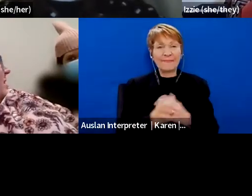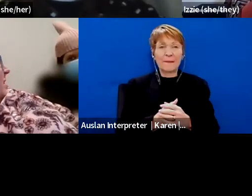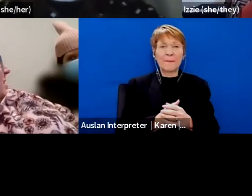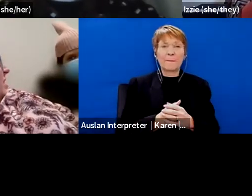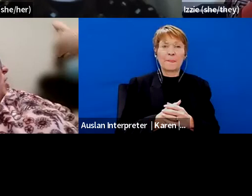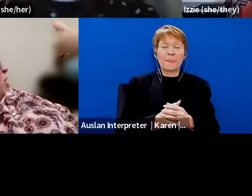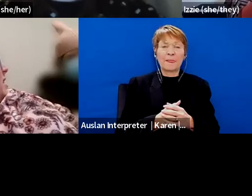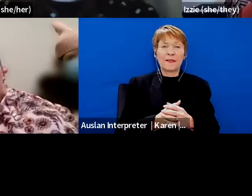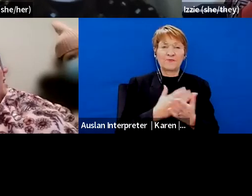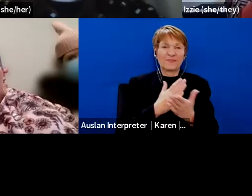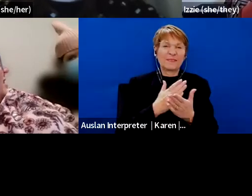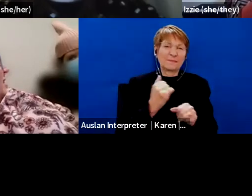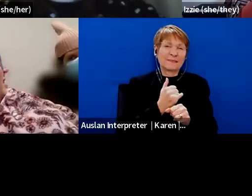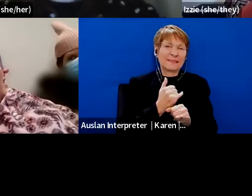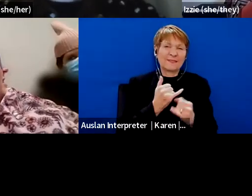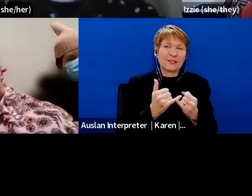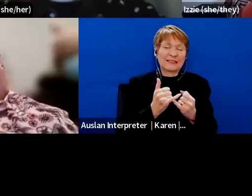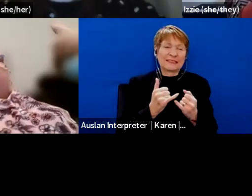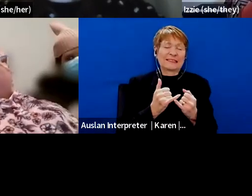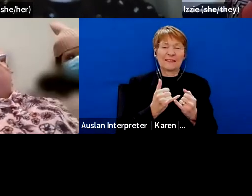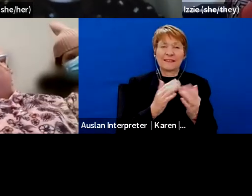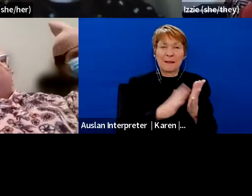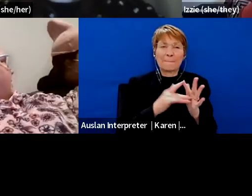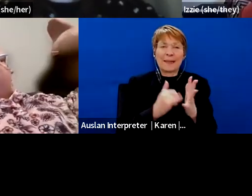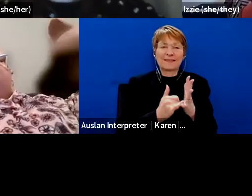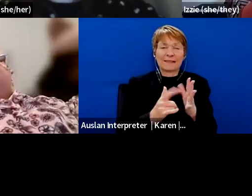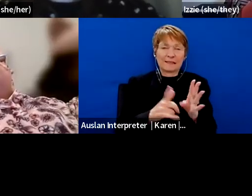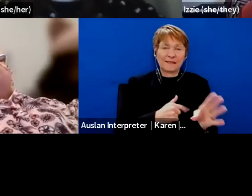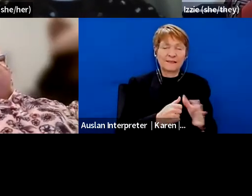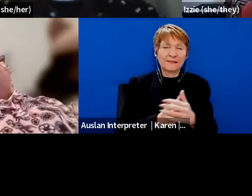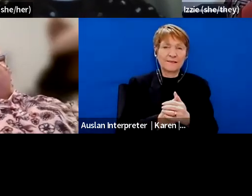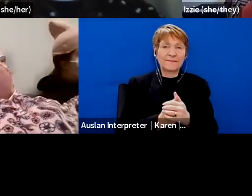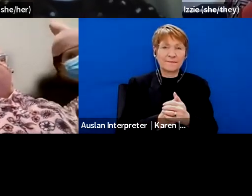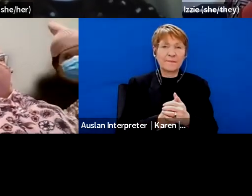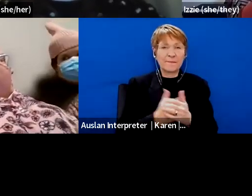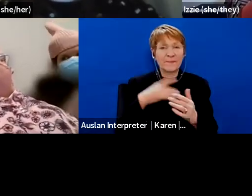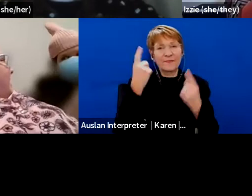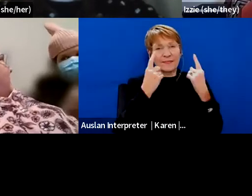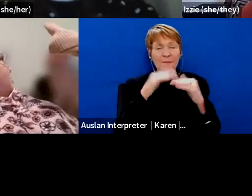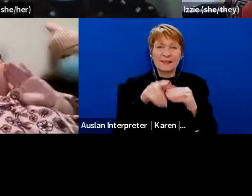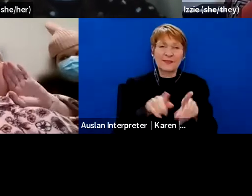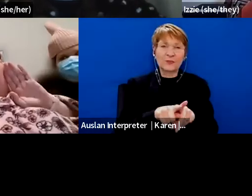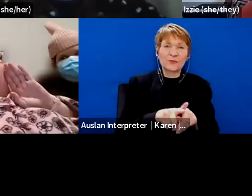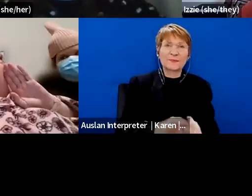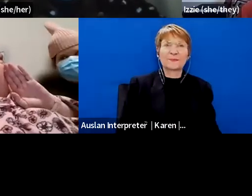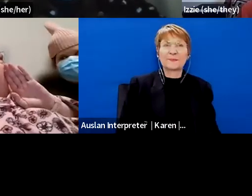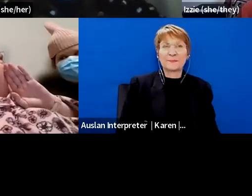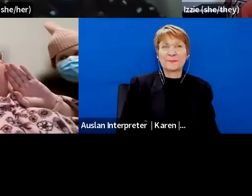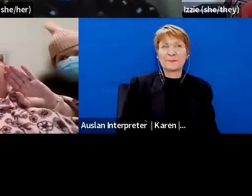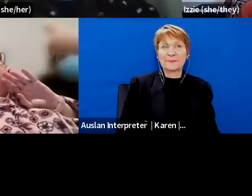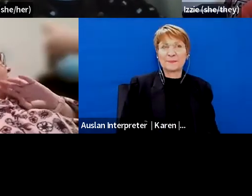It makes things very, very messy, I guess, so that's just another thing we need to think about as well.